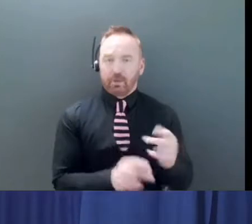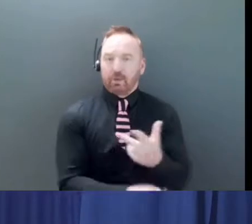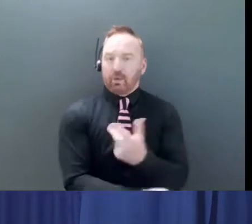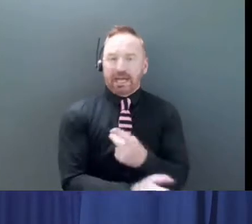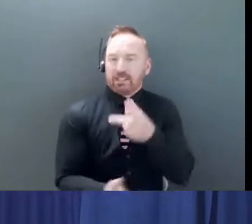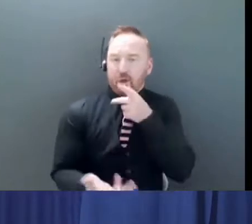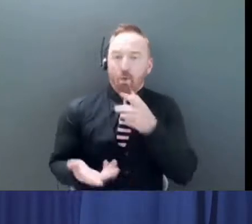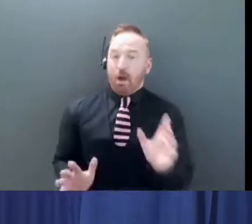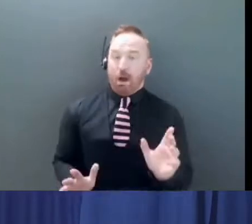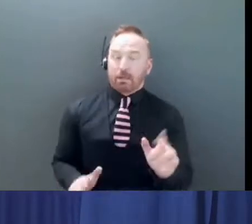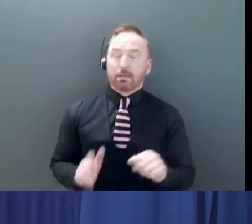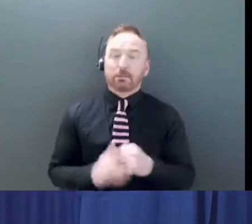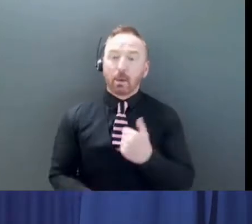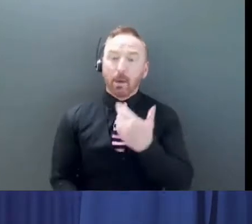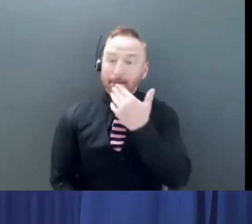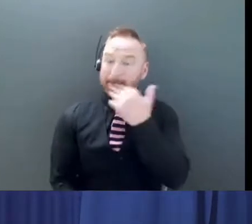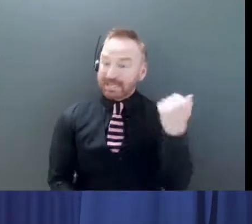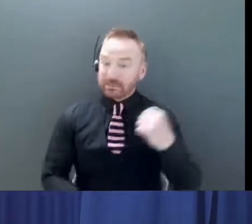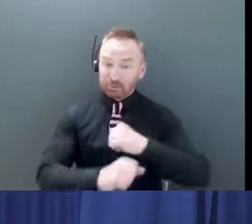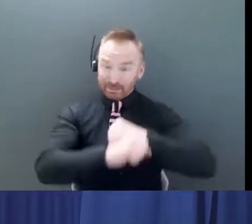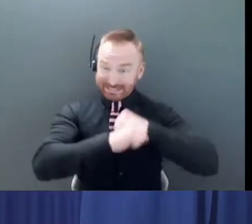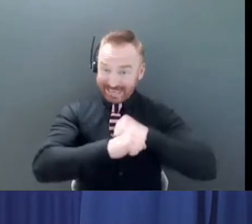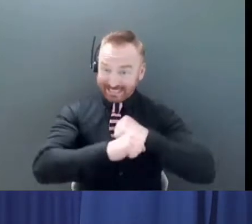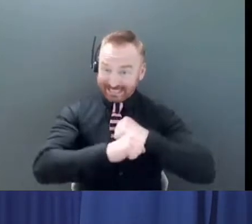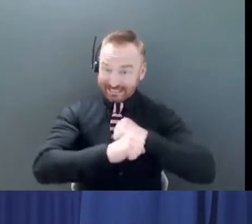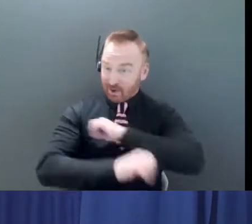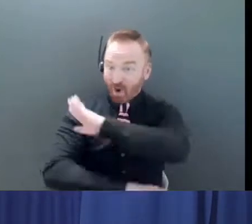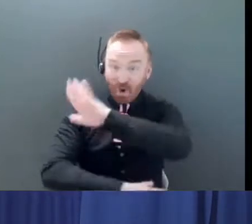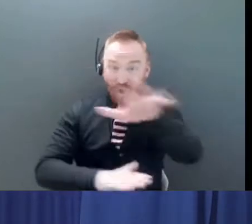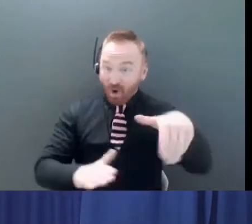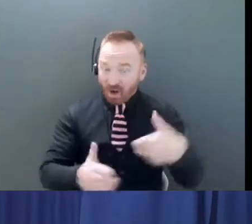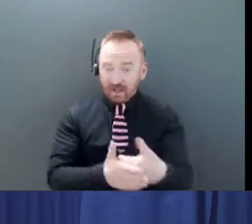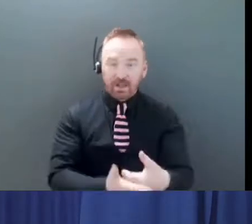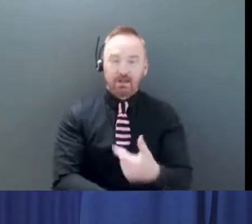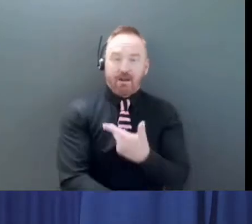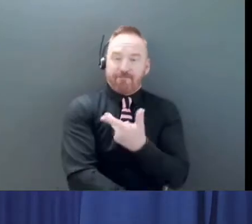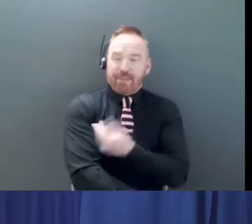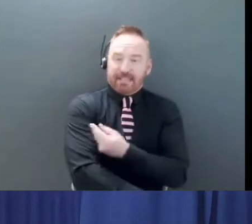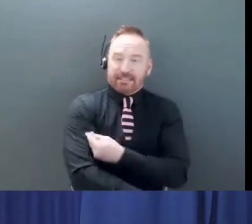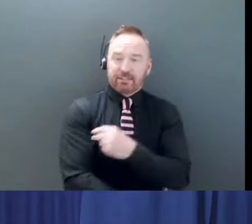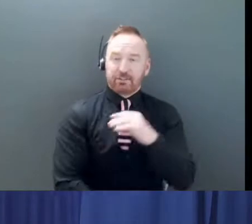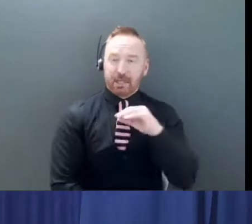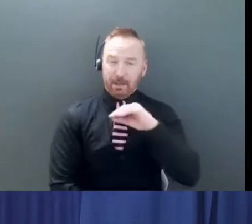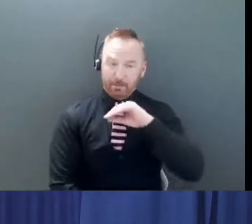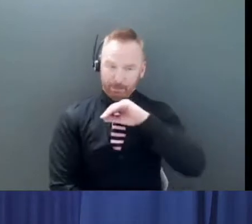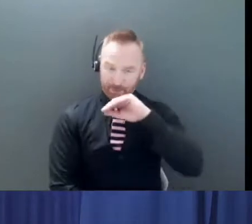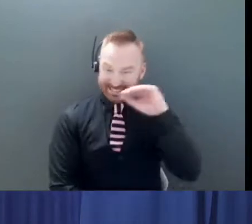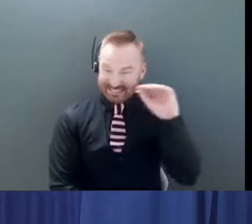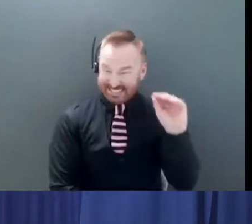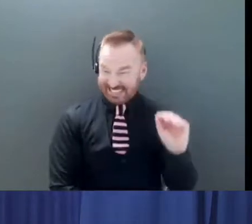vaccination rates to as close as 100% as possible. As I mentioned more than 64% of